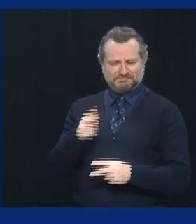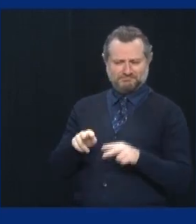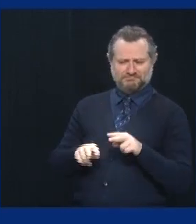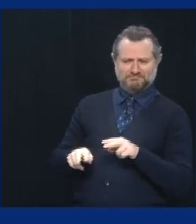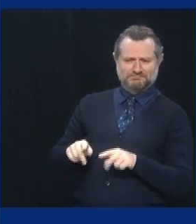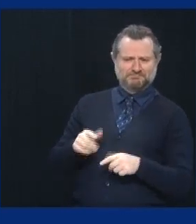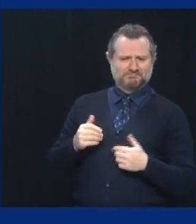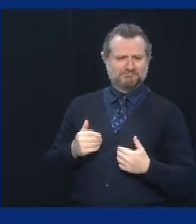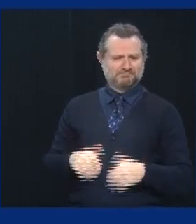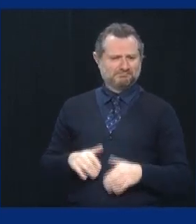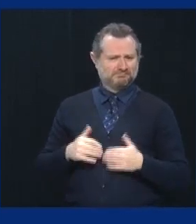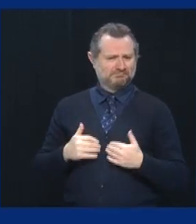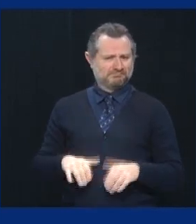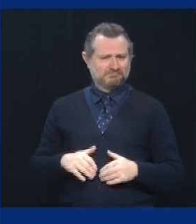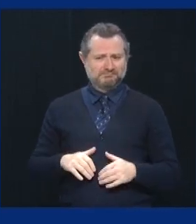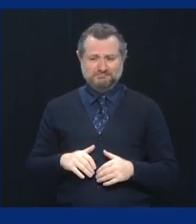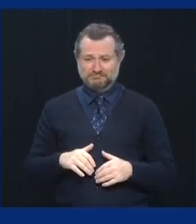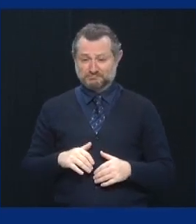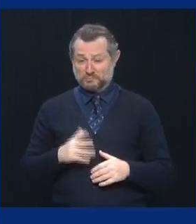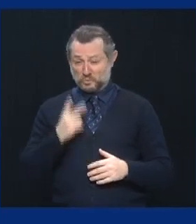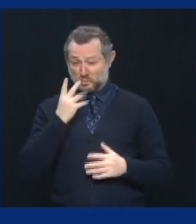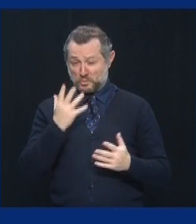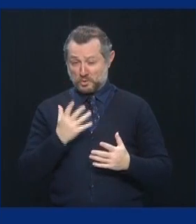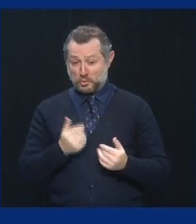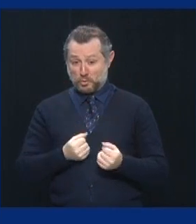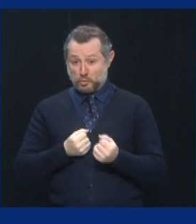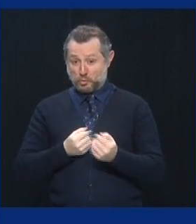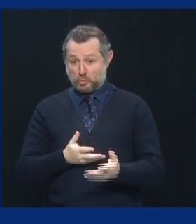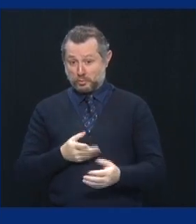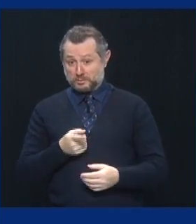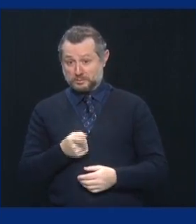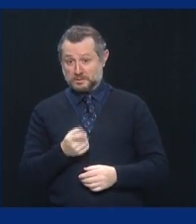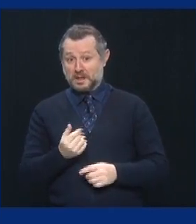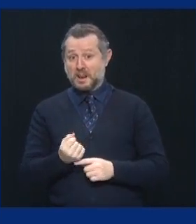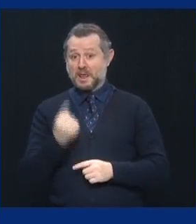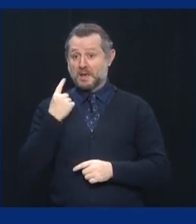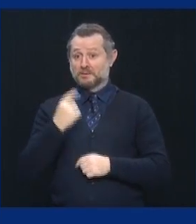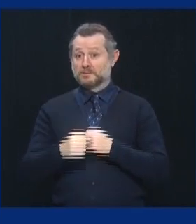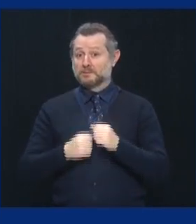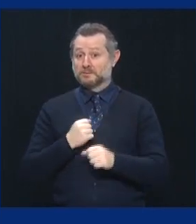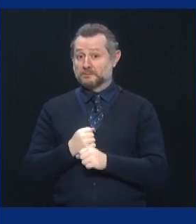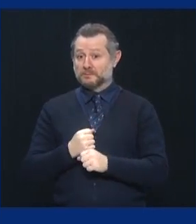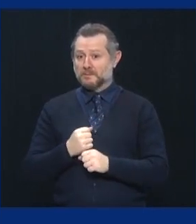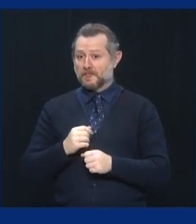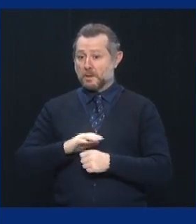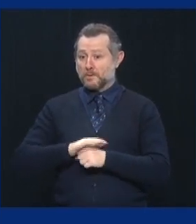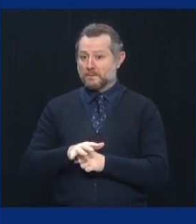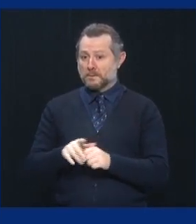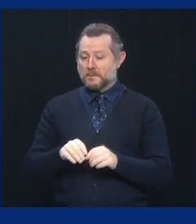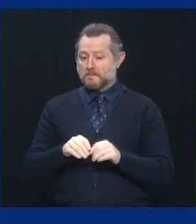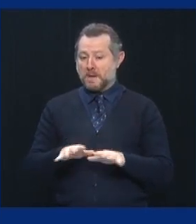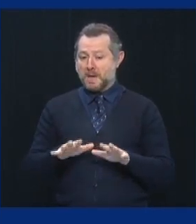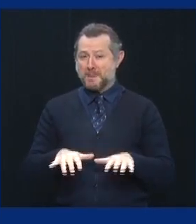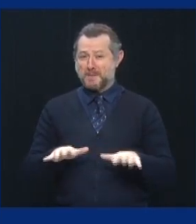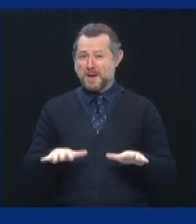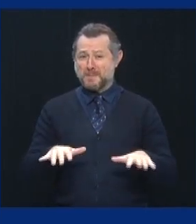THE OTHER POINT ABOUT COVID IS, IT CREATED A DIFFERENT DYNAMIC IN THIS COUNTRY. I CALL IT LOW TIDE IN AMERICA.